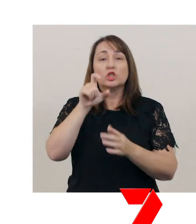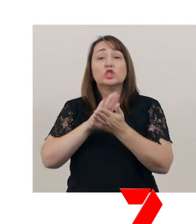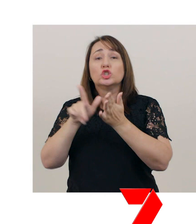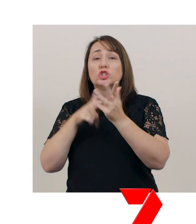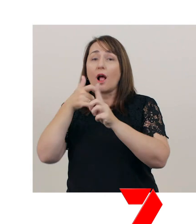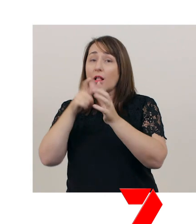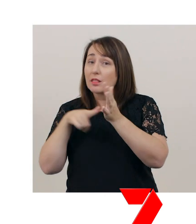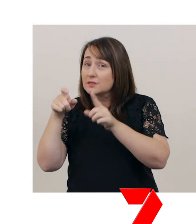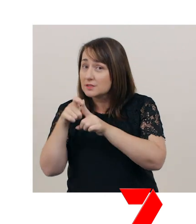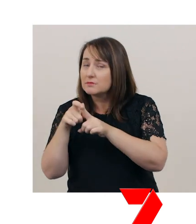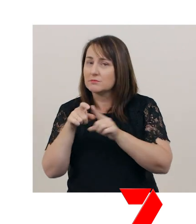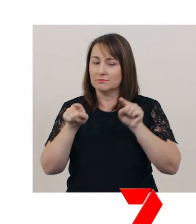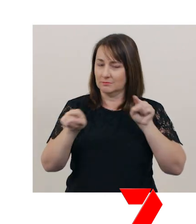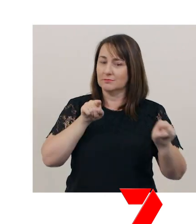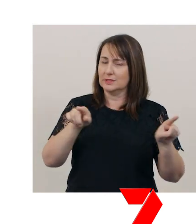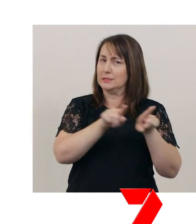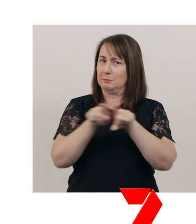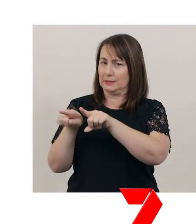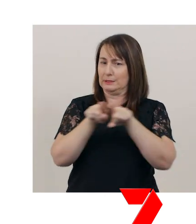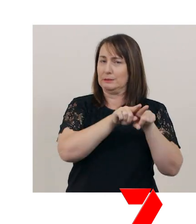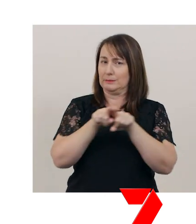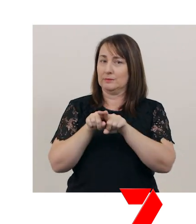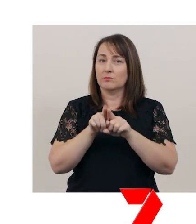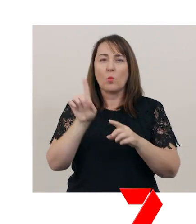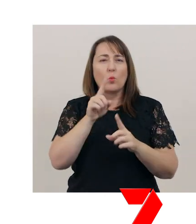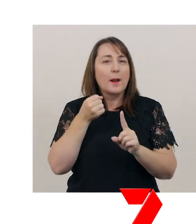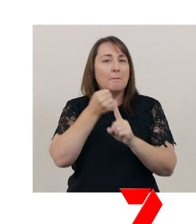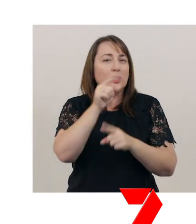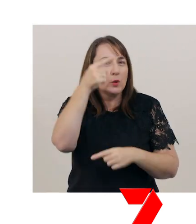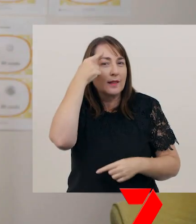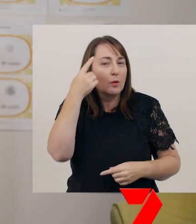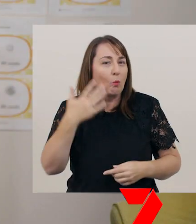What impact do you think they were trying to have?